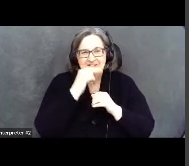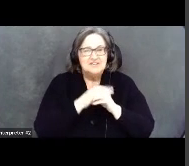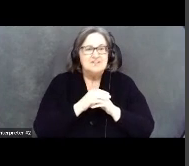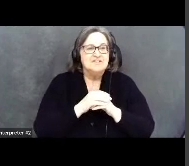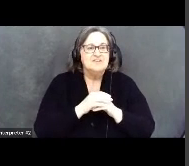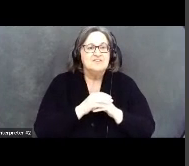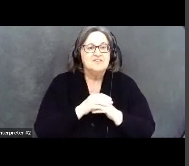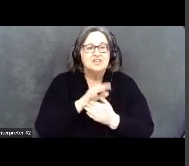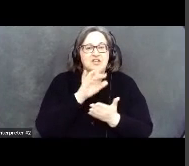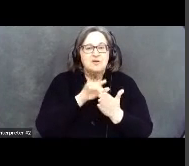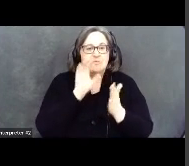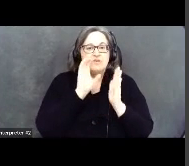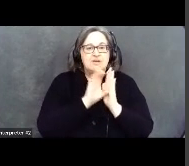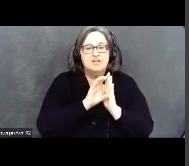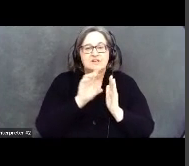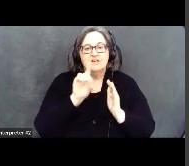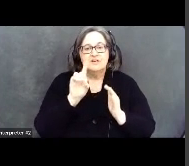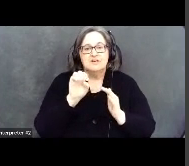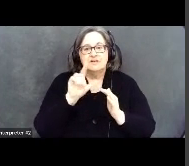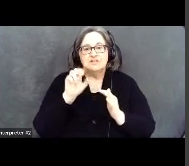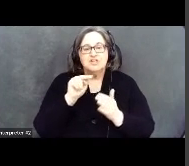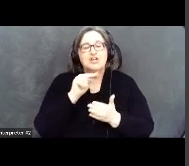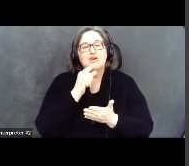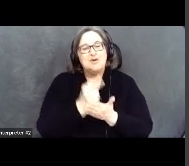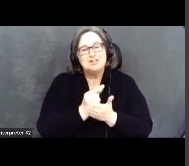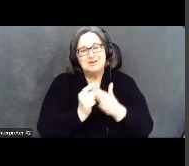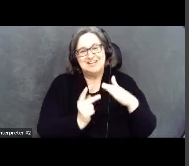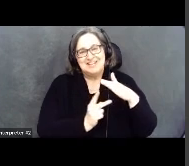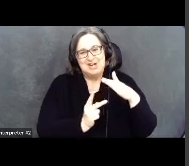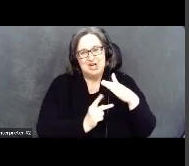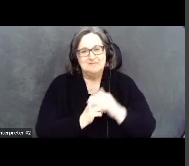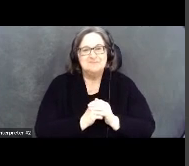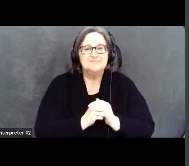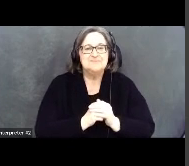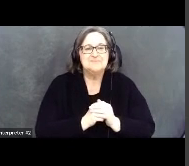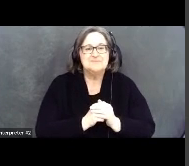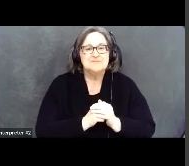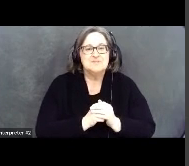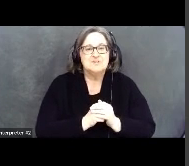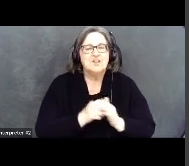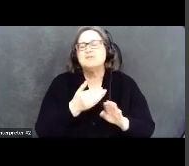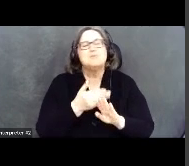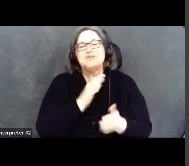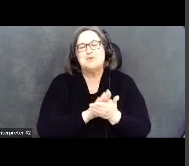The middle picture is Declan graduating his kindergarten, preschool. His preschool